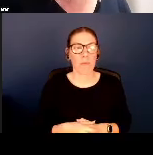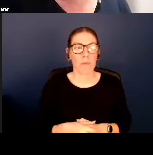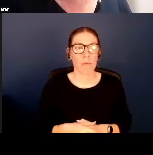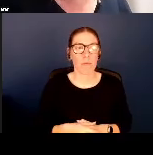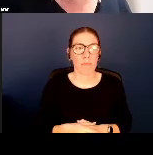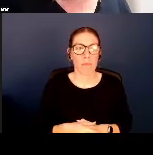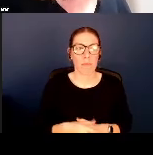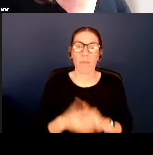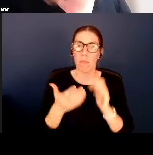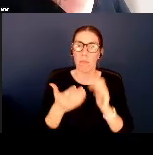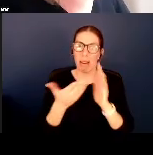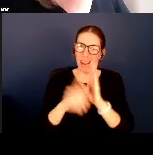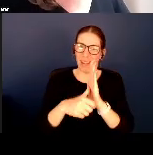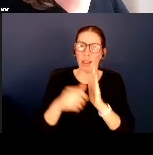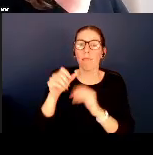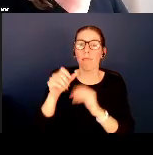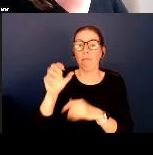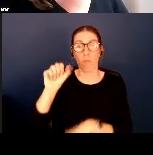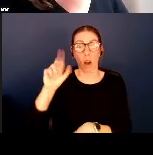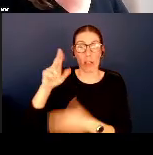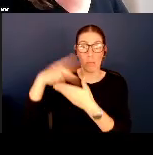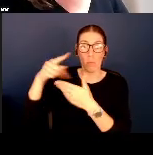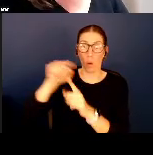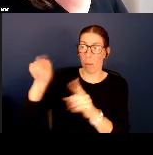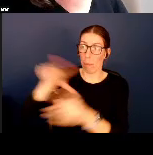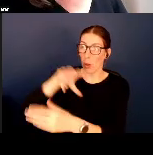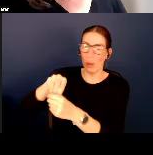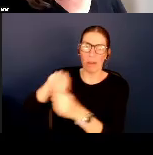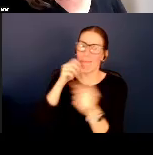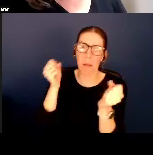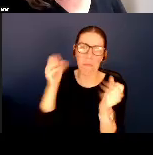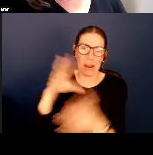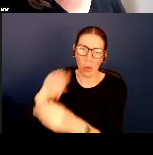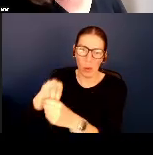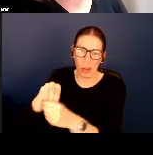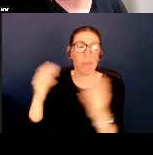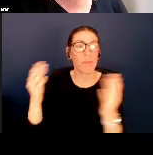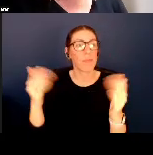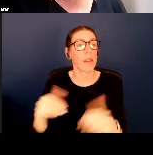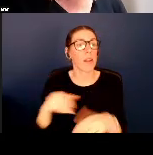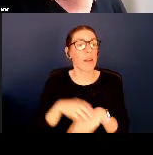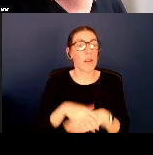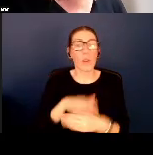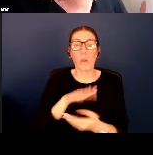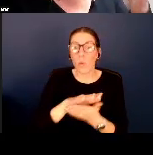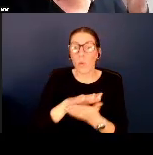which we know many don't. Um and then there's the school age children and then adolescence. So once